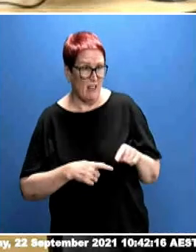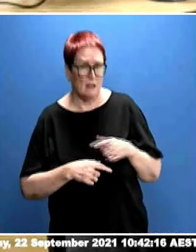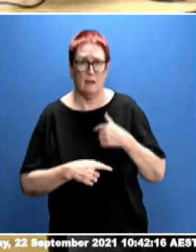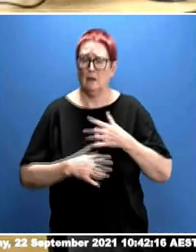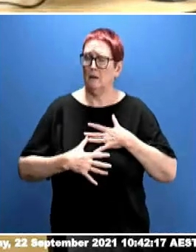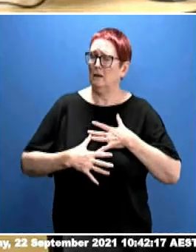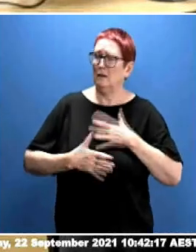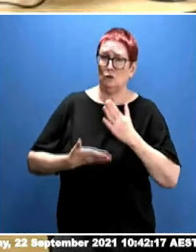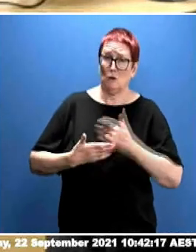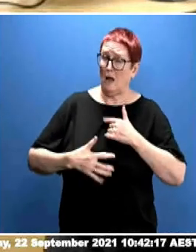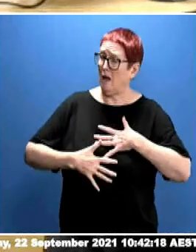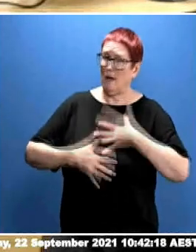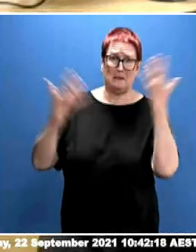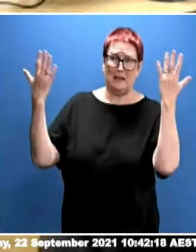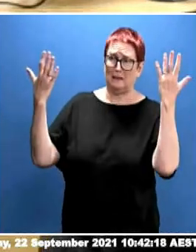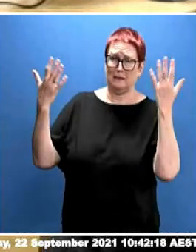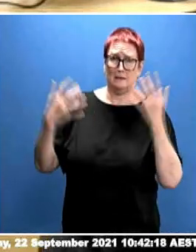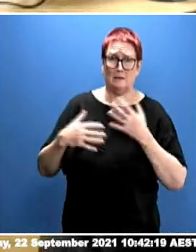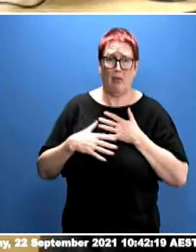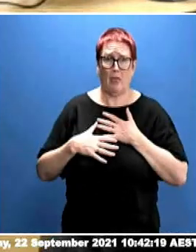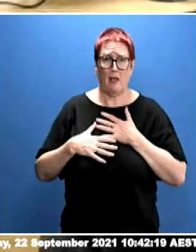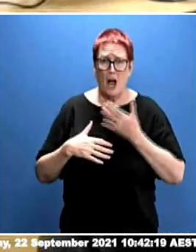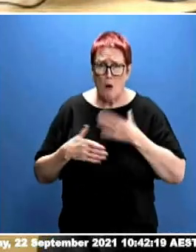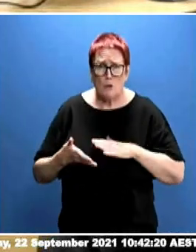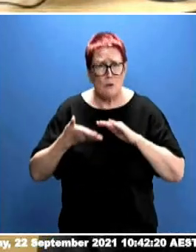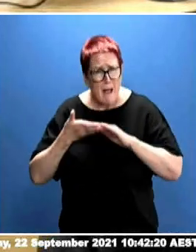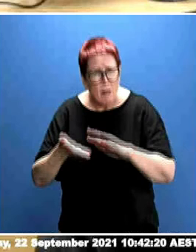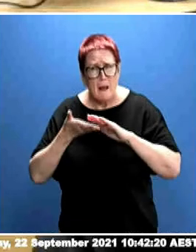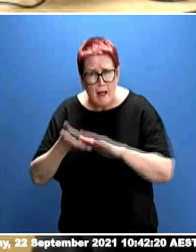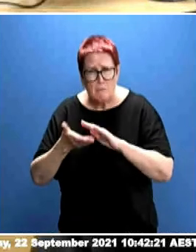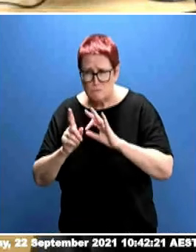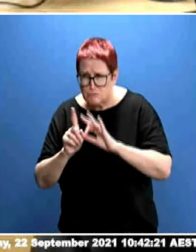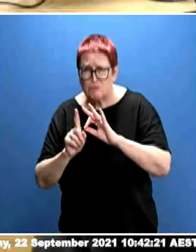I was really upset, 'cause I wanted to do more rehabilitation with her